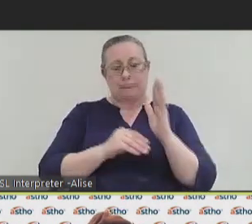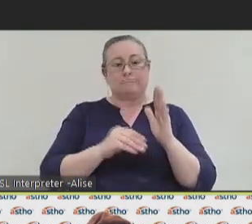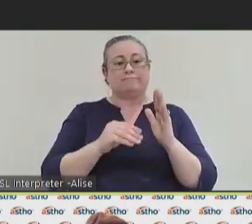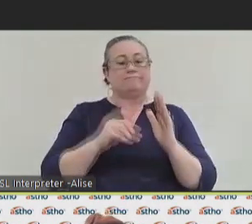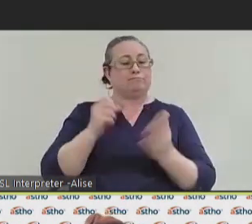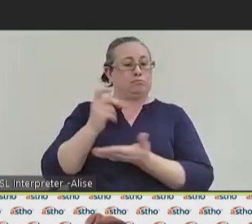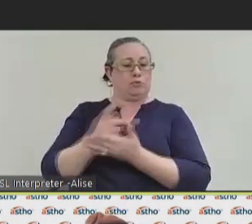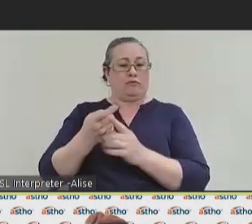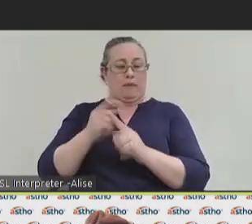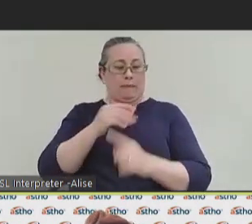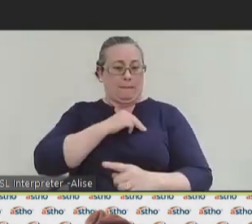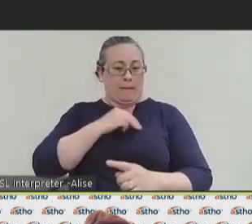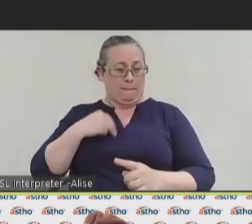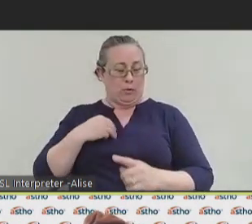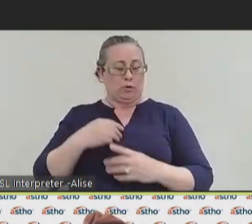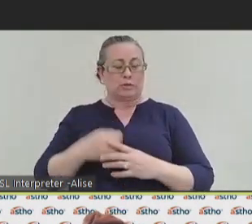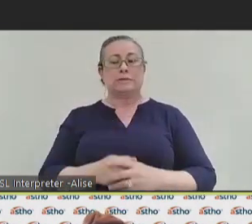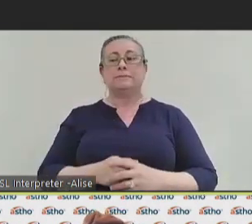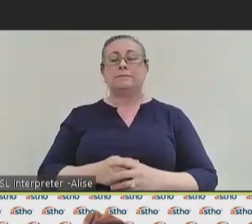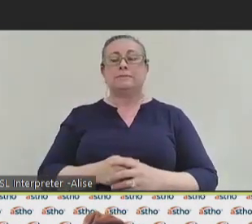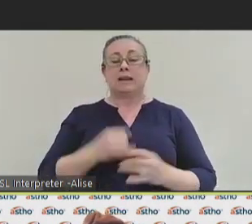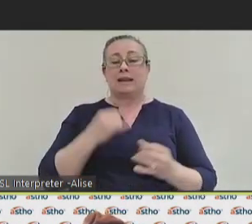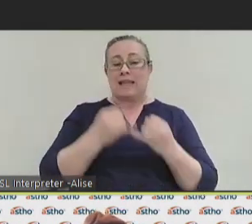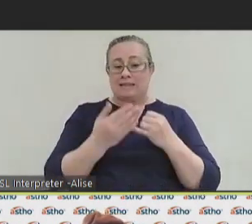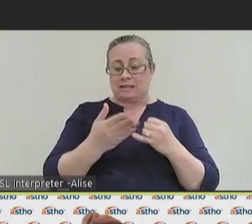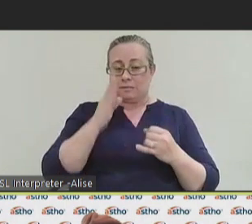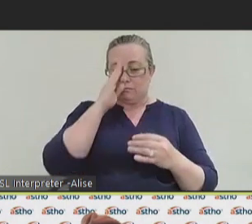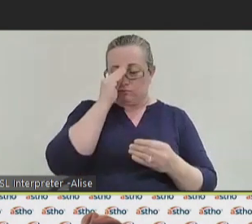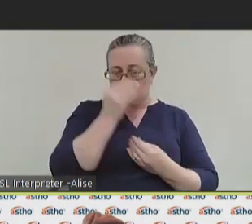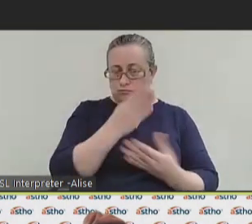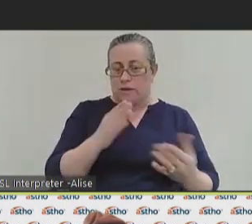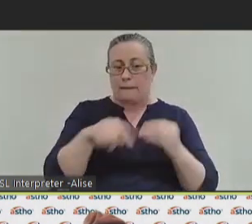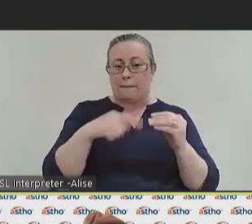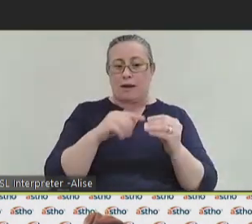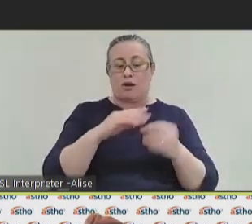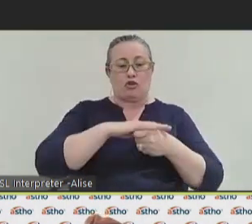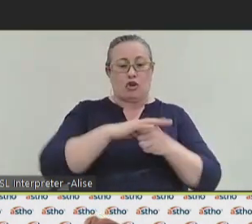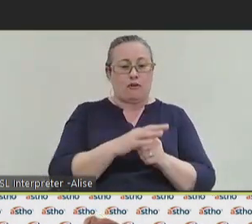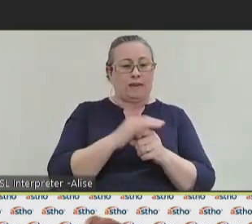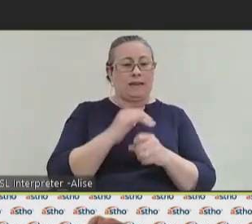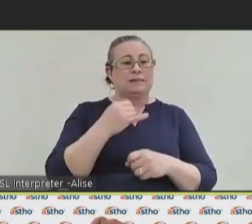The last update that I'll give you is about the COVID-19 IDEAS program. IDEAS stands